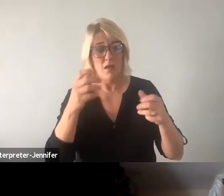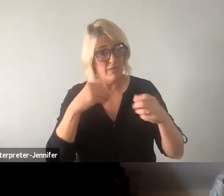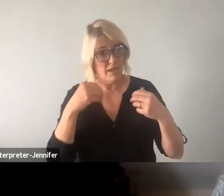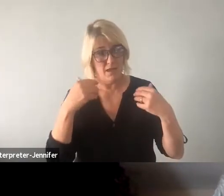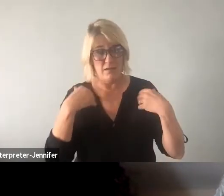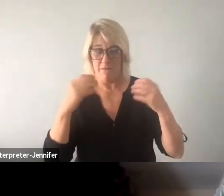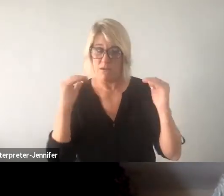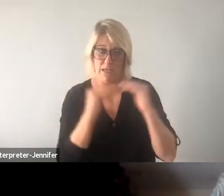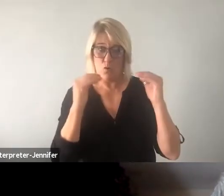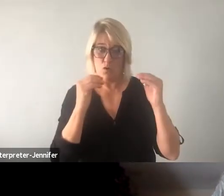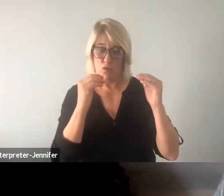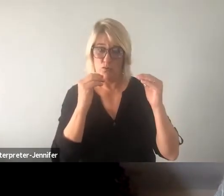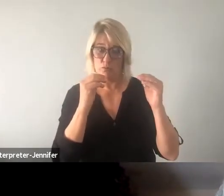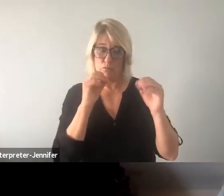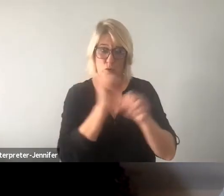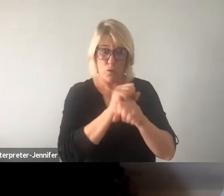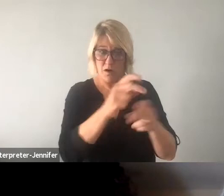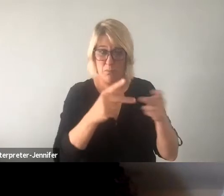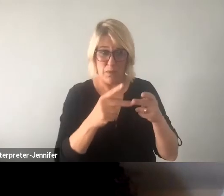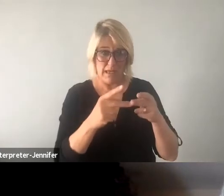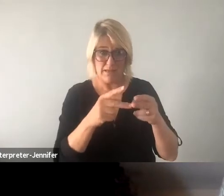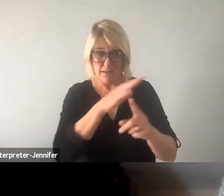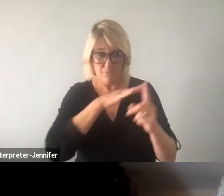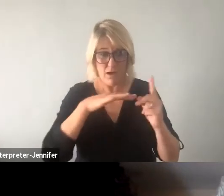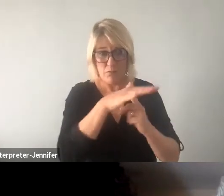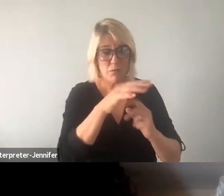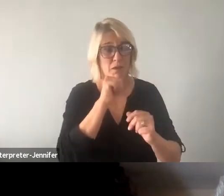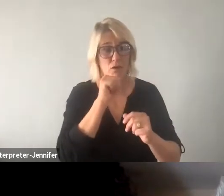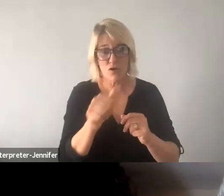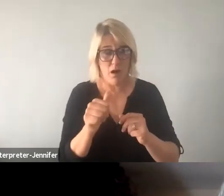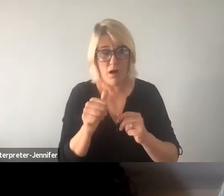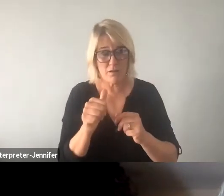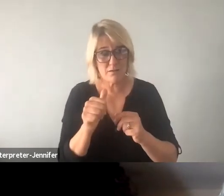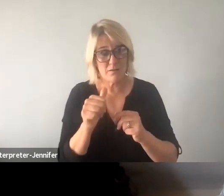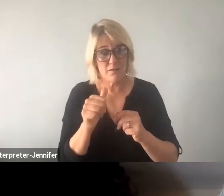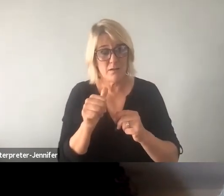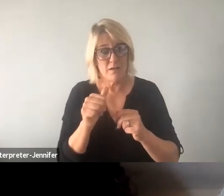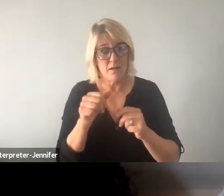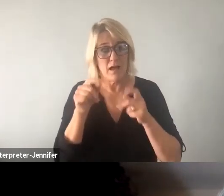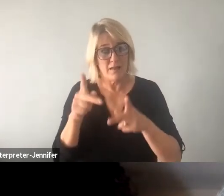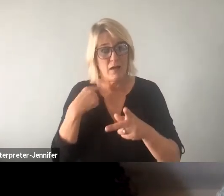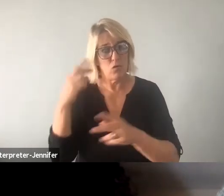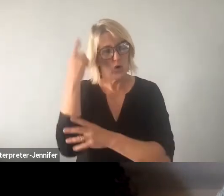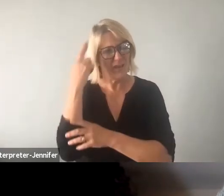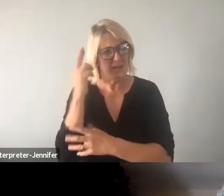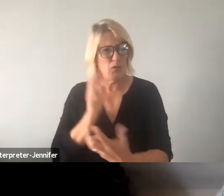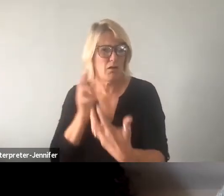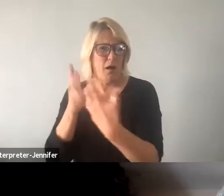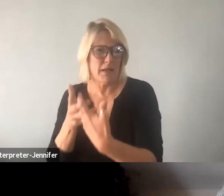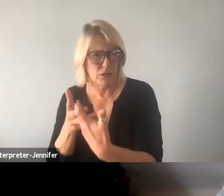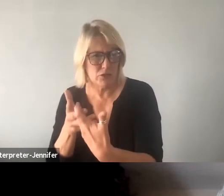employment, as well for a variety of reasons. These folks in this category are protected from discrimination, they are entitled to equal treatment in the